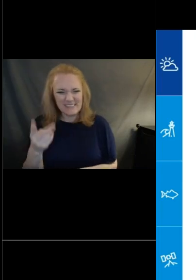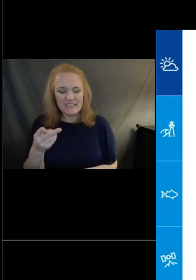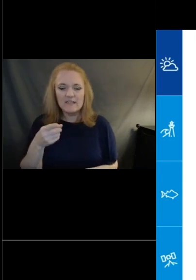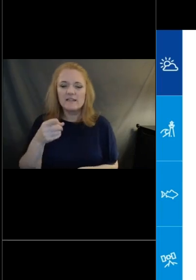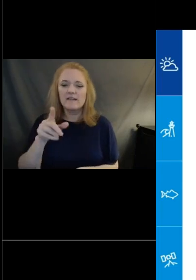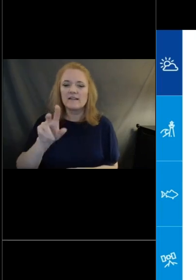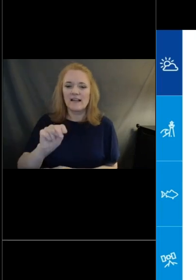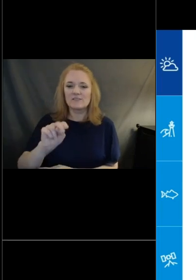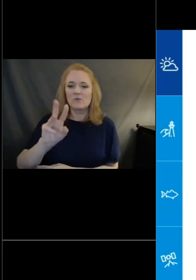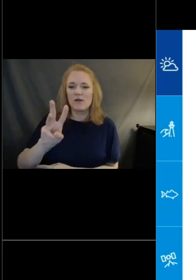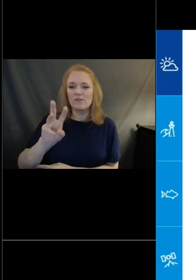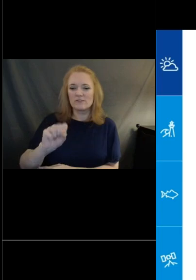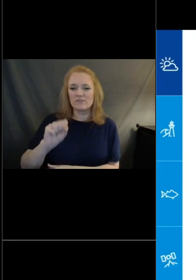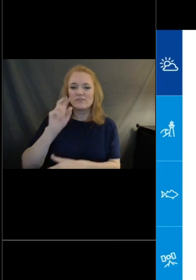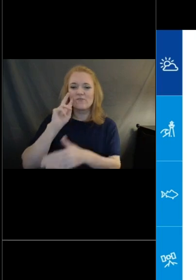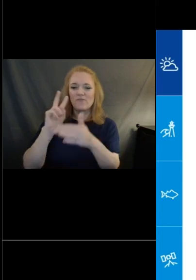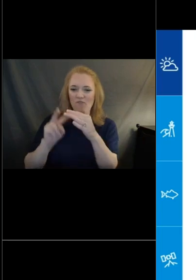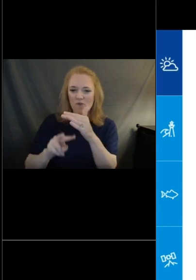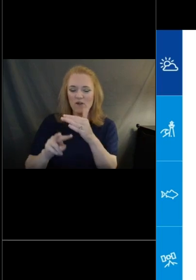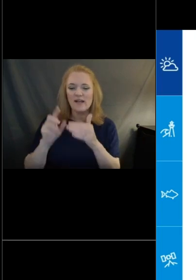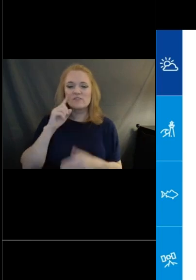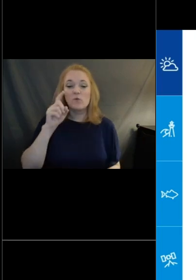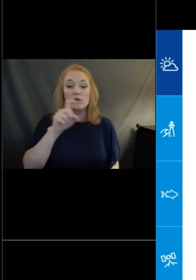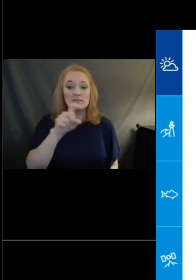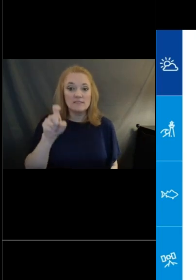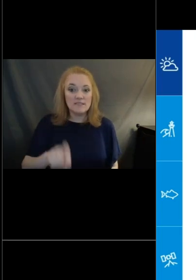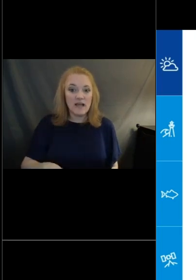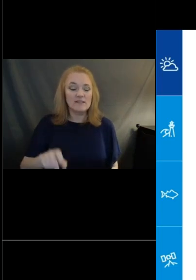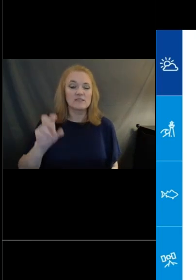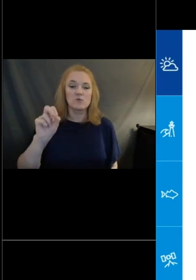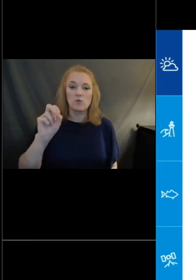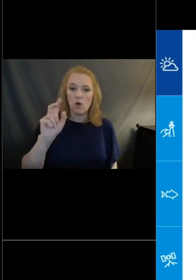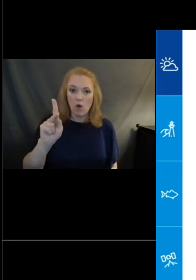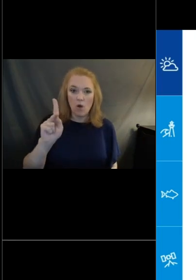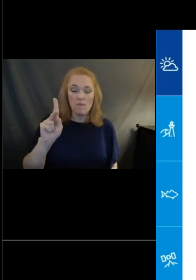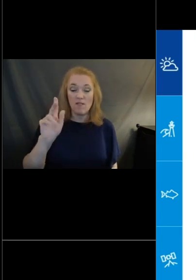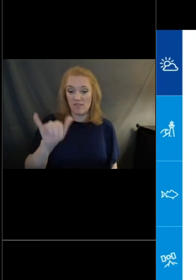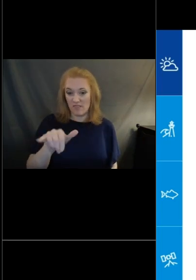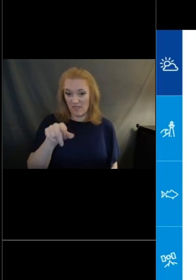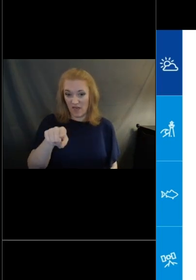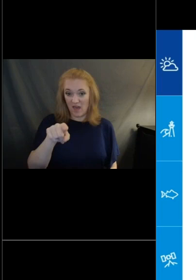National Weather Service forecast across parts of Texas and Oklahoma basically coming in at looks